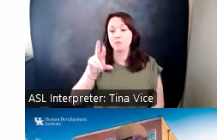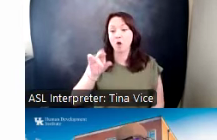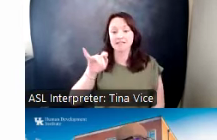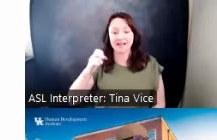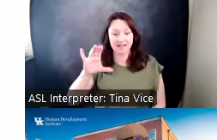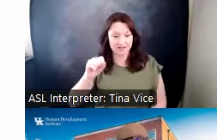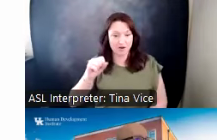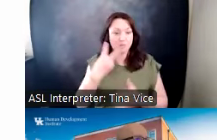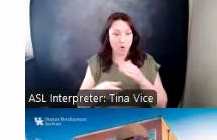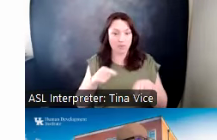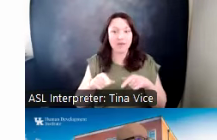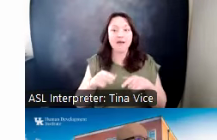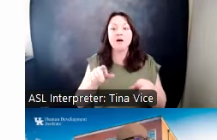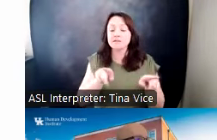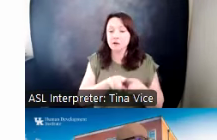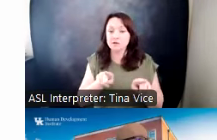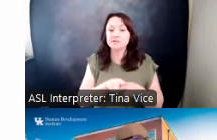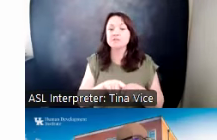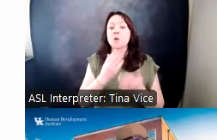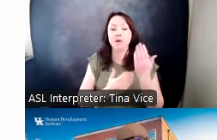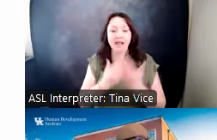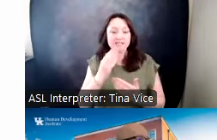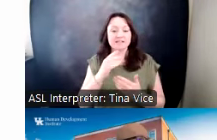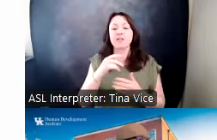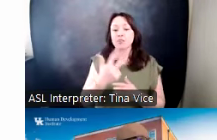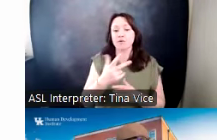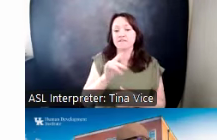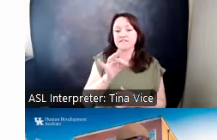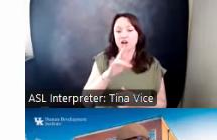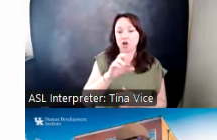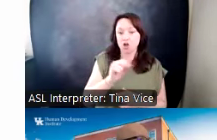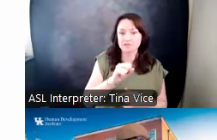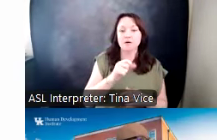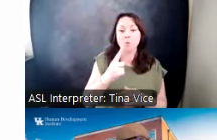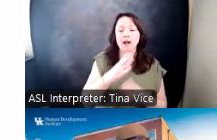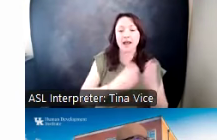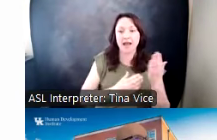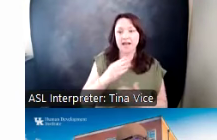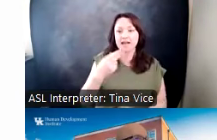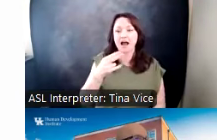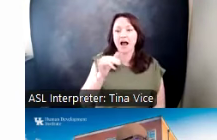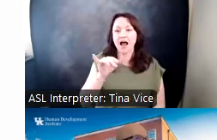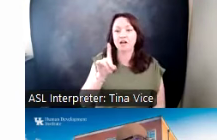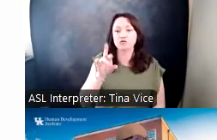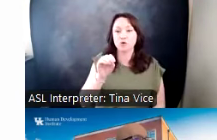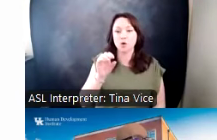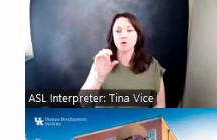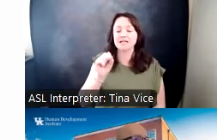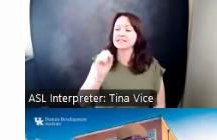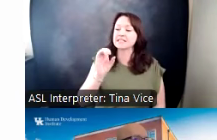hand, so I have three fingers on my left hand, and hydrocephalus, which affects how I process things.